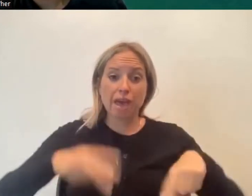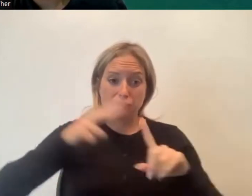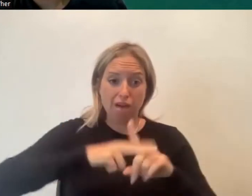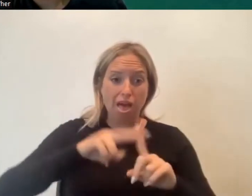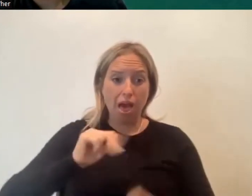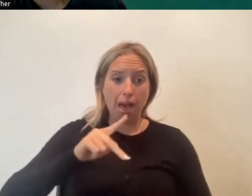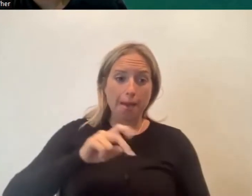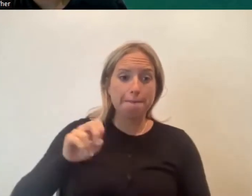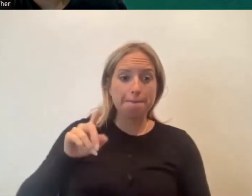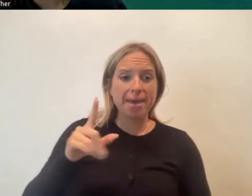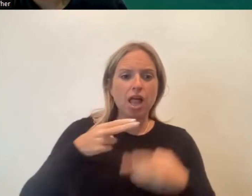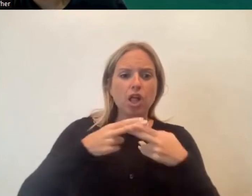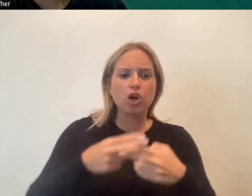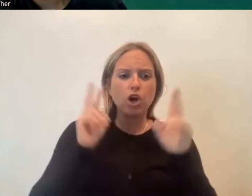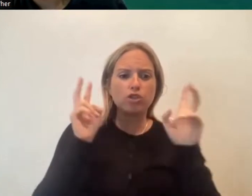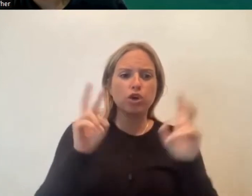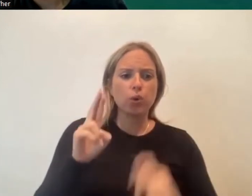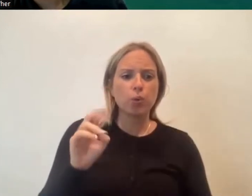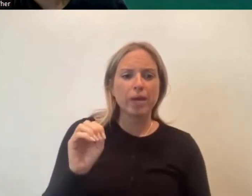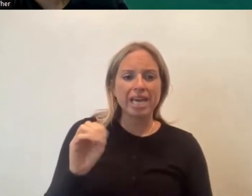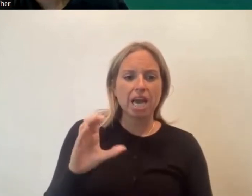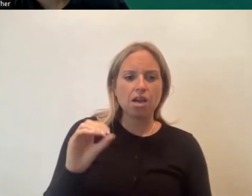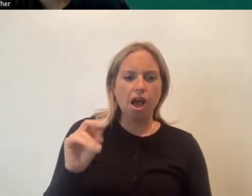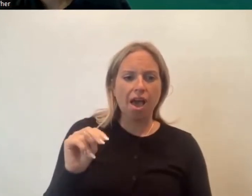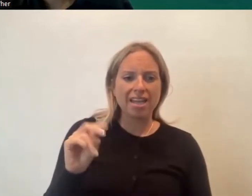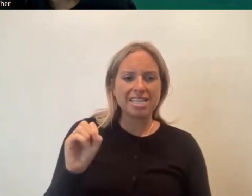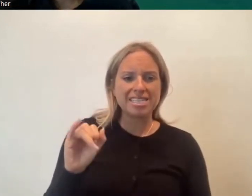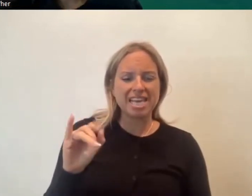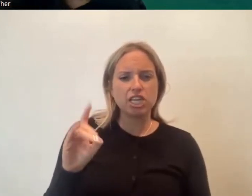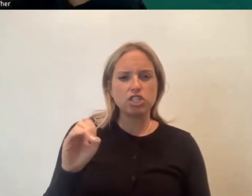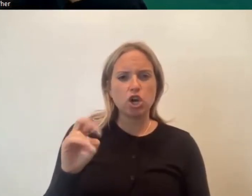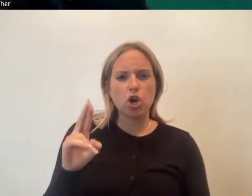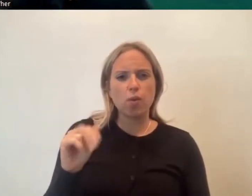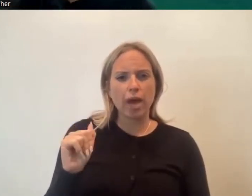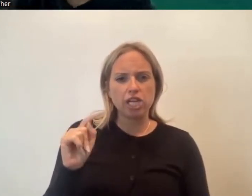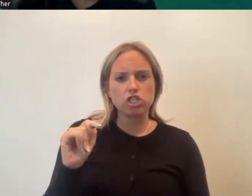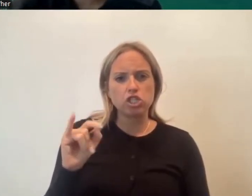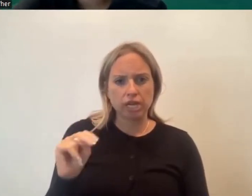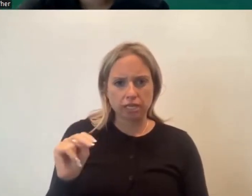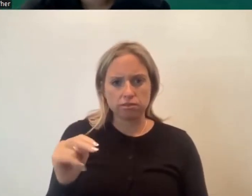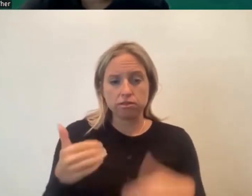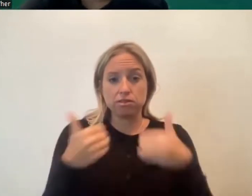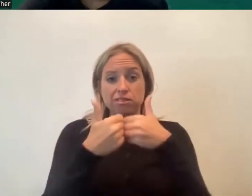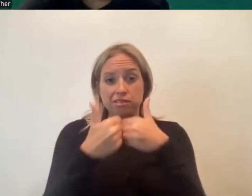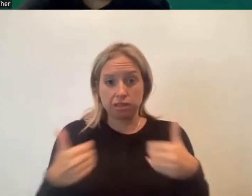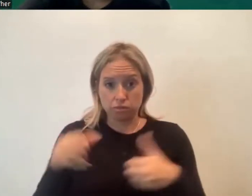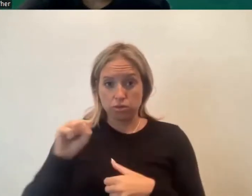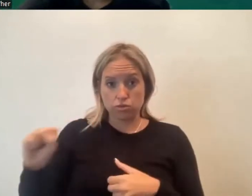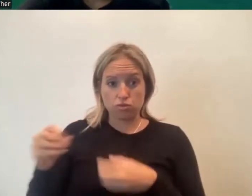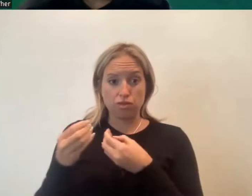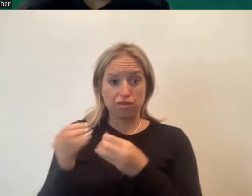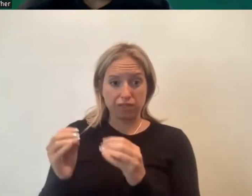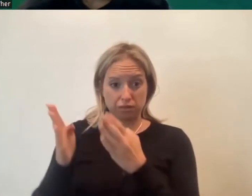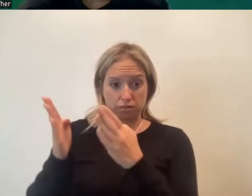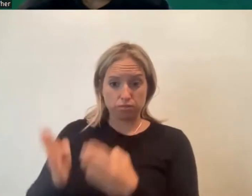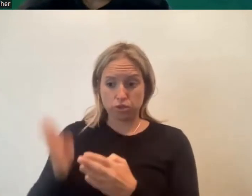reconsideration, and a separate social security office or individual will look at your claim